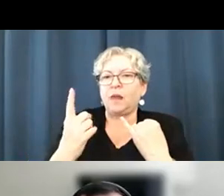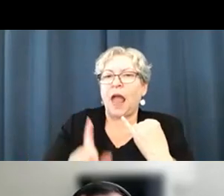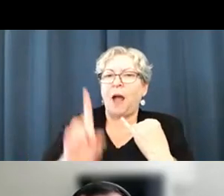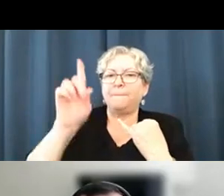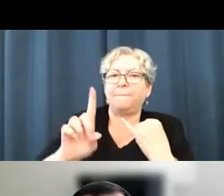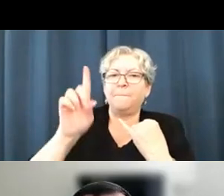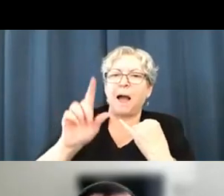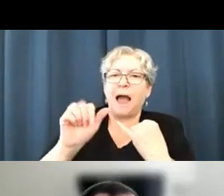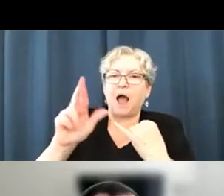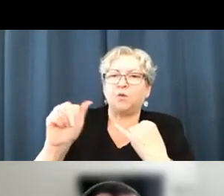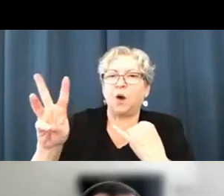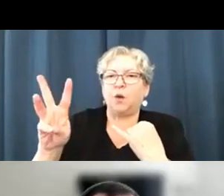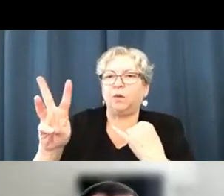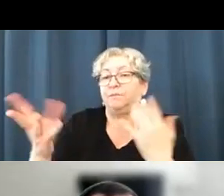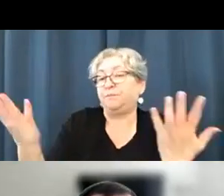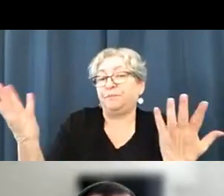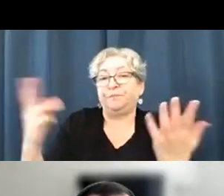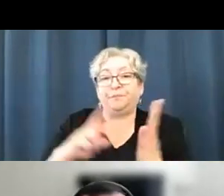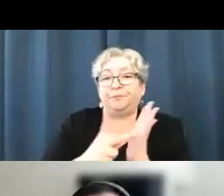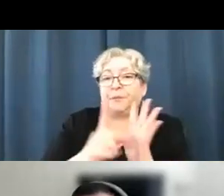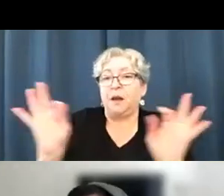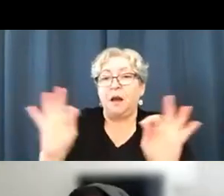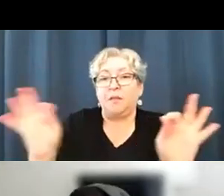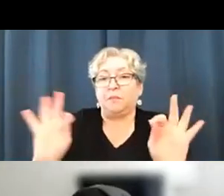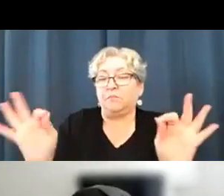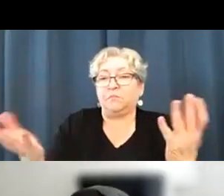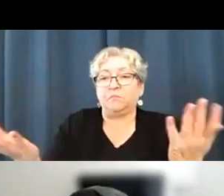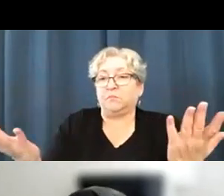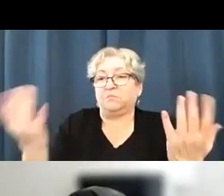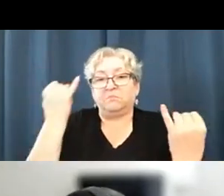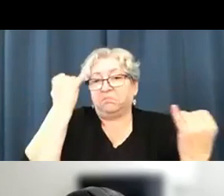Again, no idea what it's gonna do,